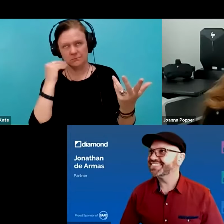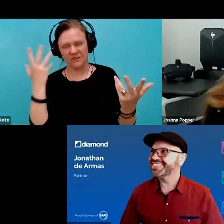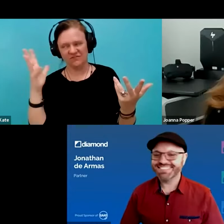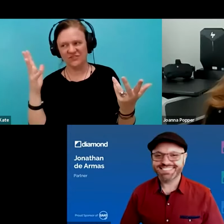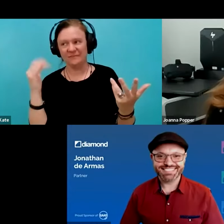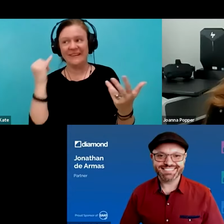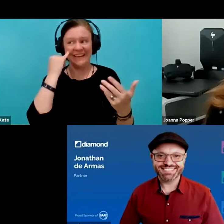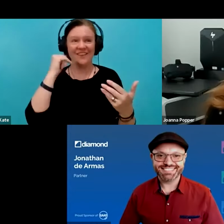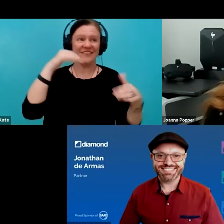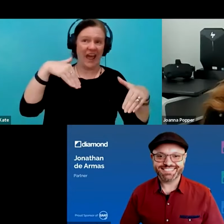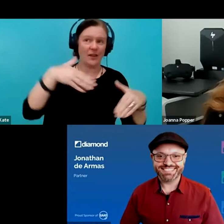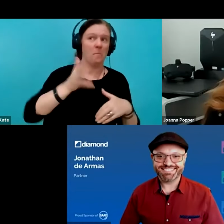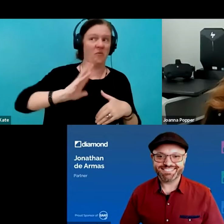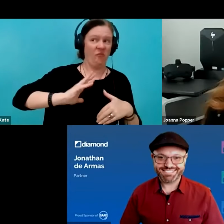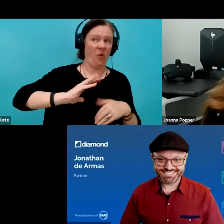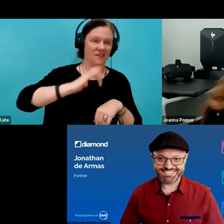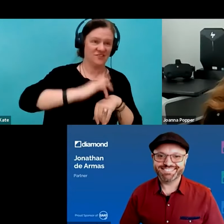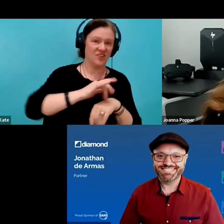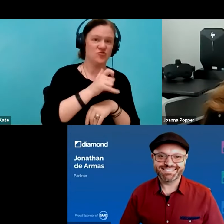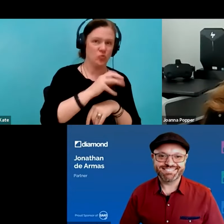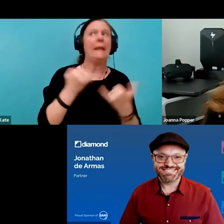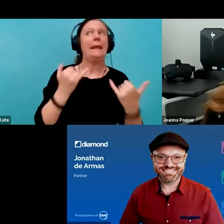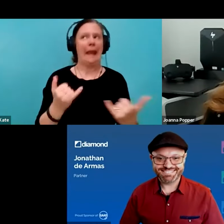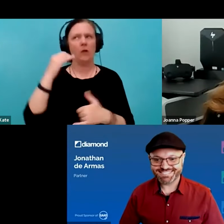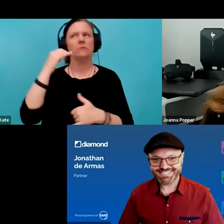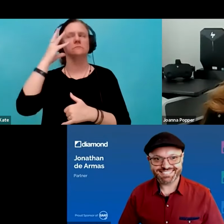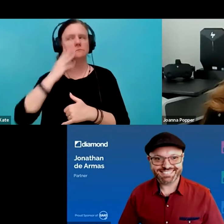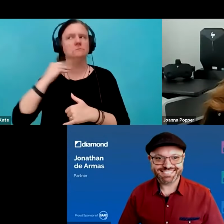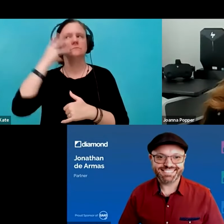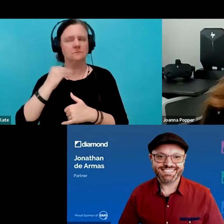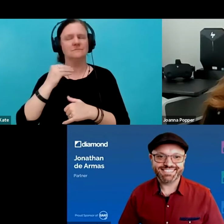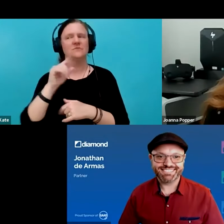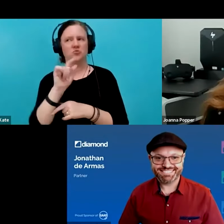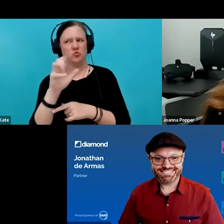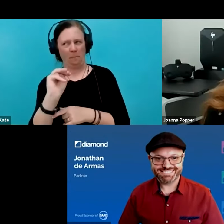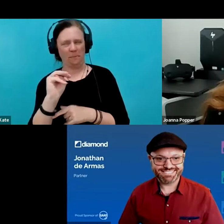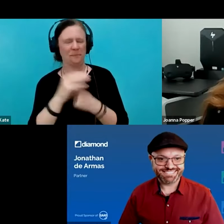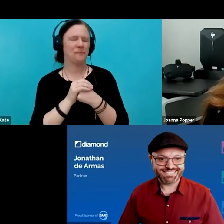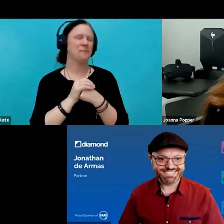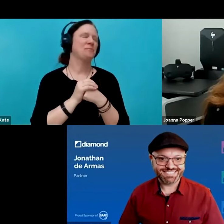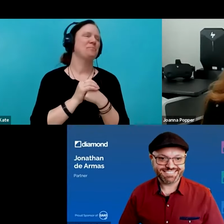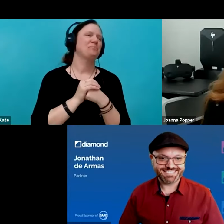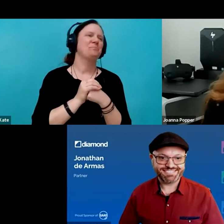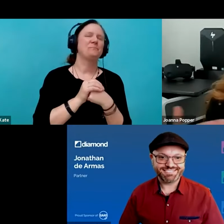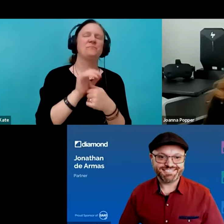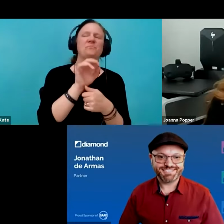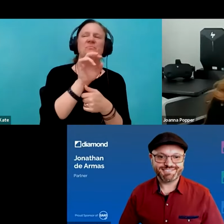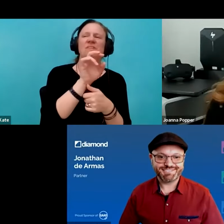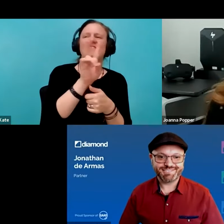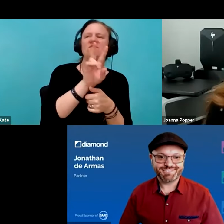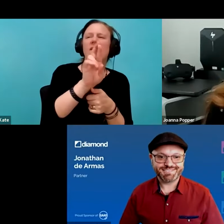it if for some reason. We weren't familiar with a three and a half months ago, we're very familiar now. Joanna Popper: Virtual reality takes on different there's different reasons that